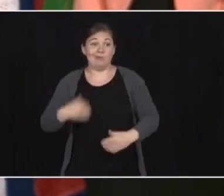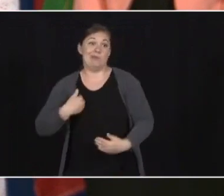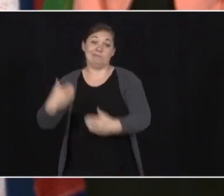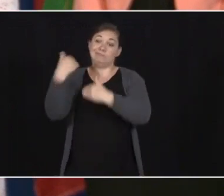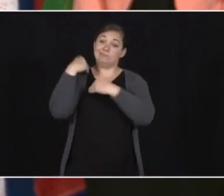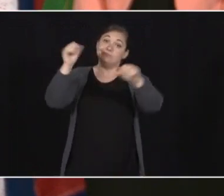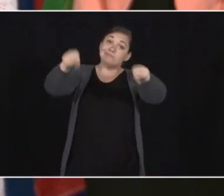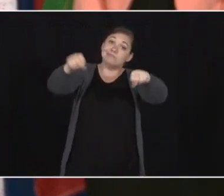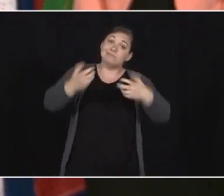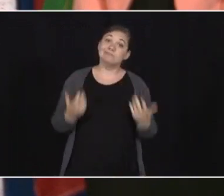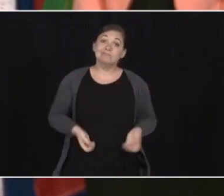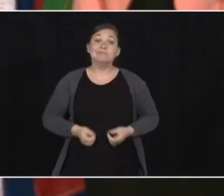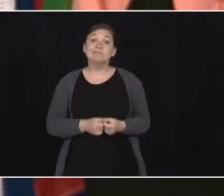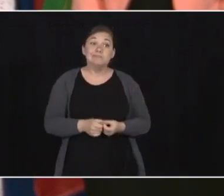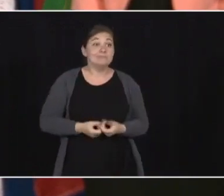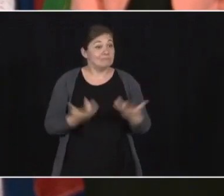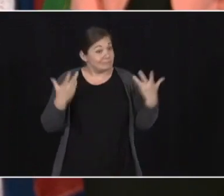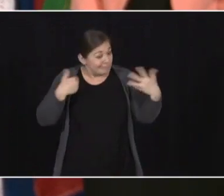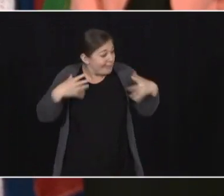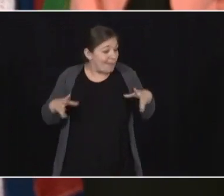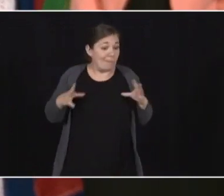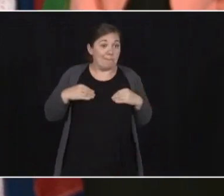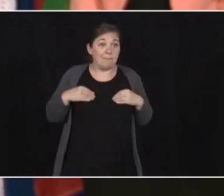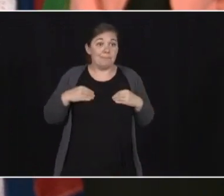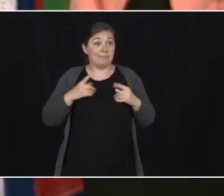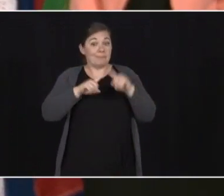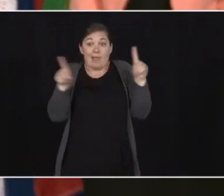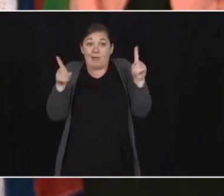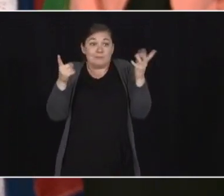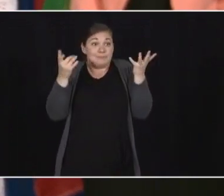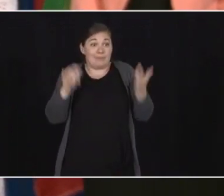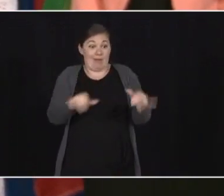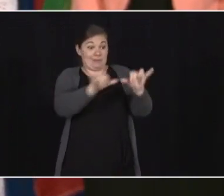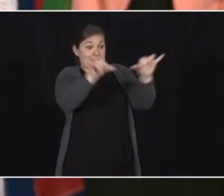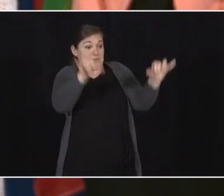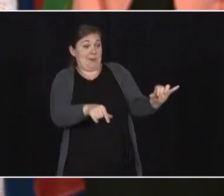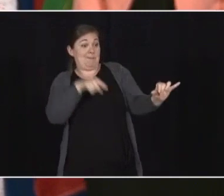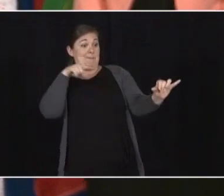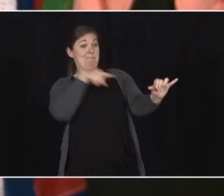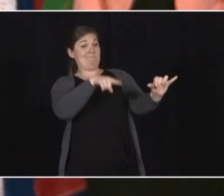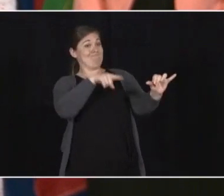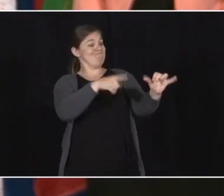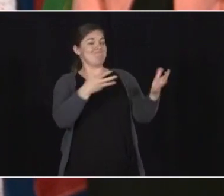It's a system that just doesn't affect Ontario.